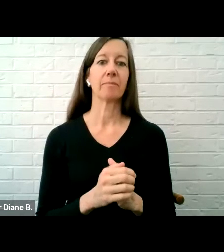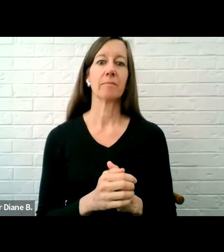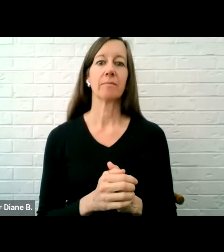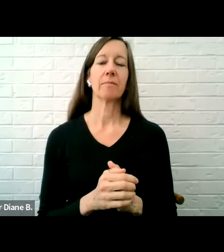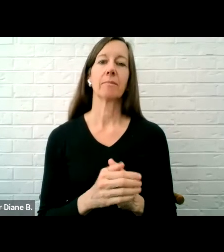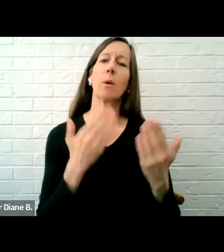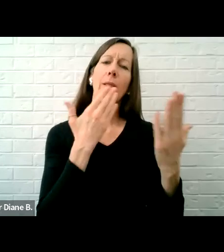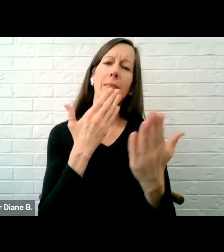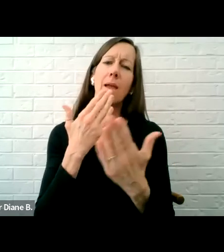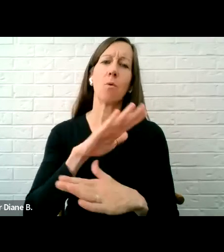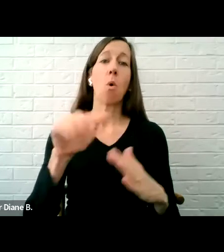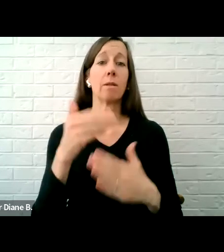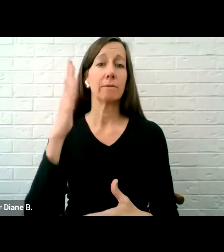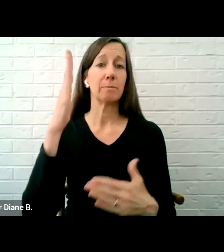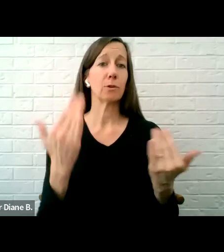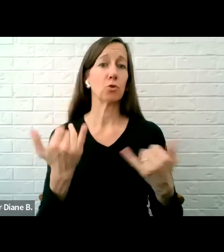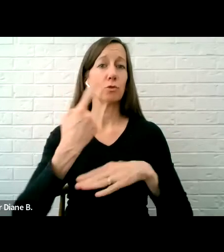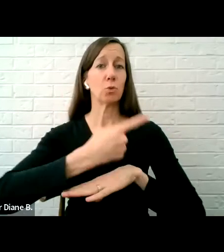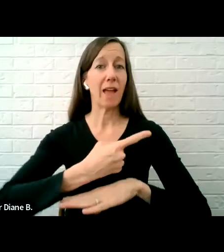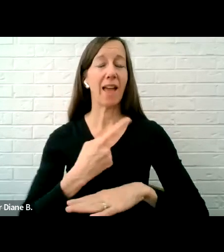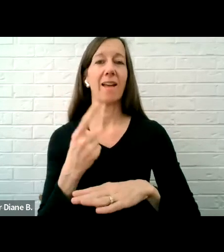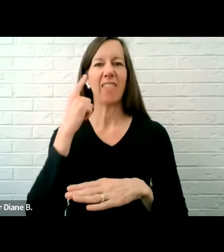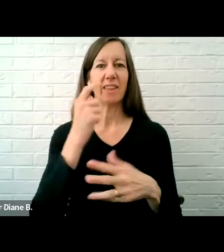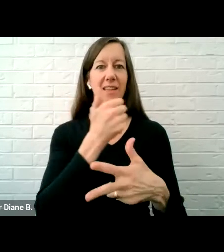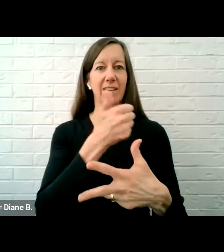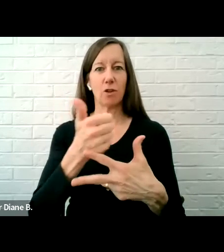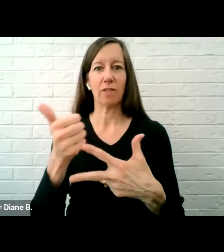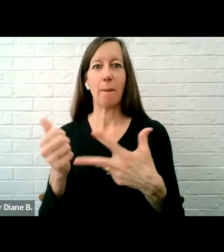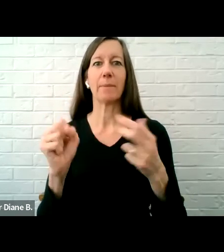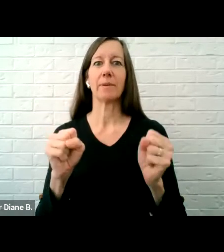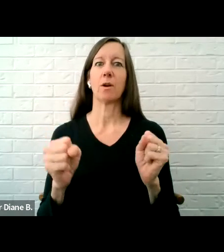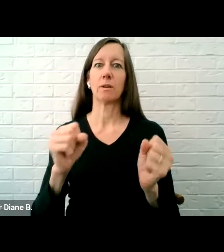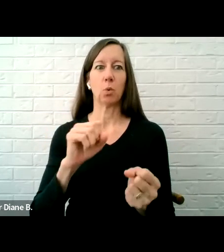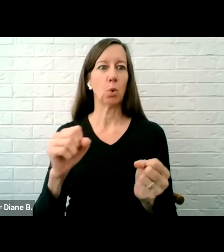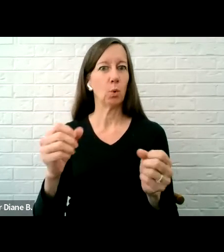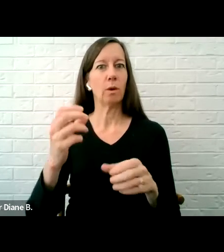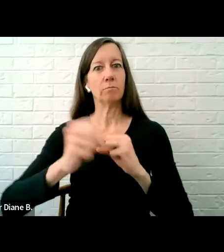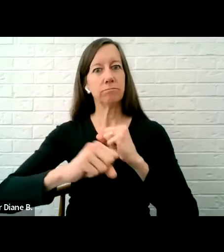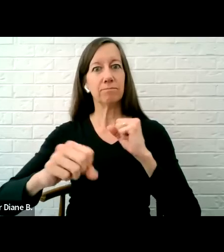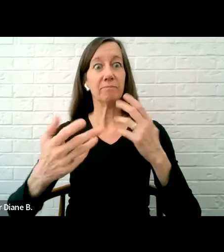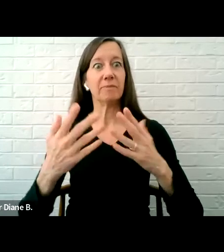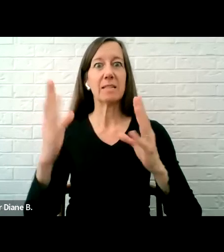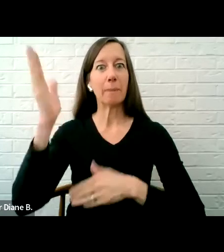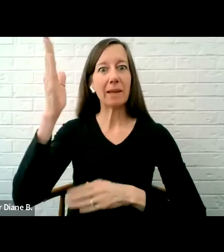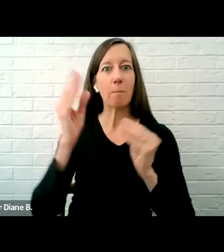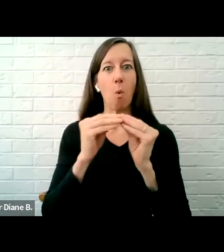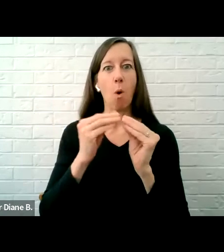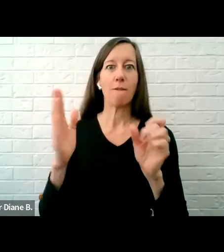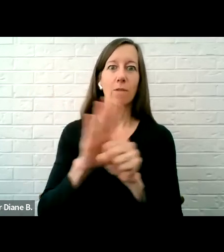of our speakers today. I think each of them could have taken up the full hour that we had to speak, and there's a lot to share.